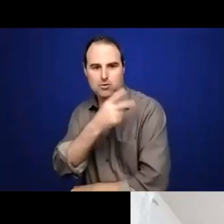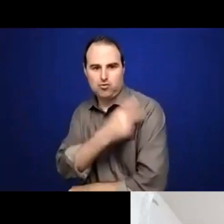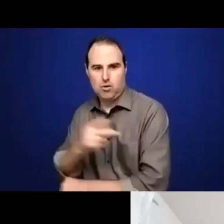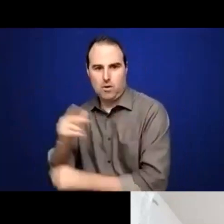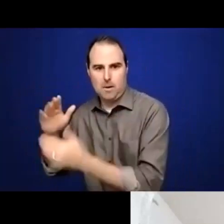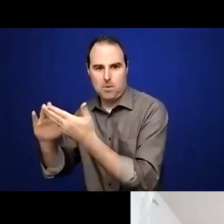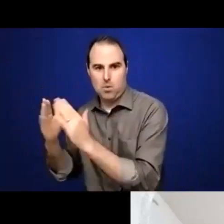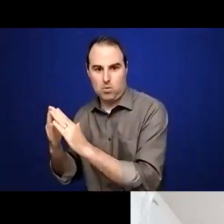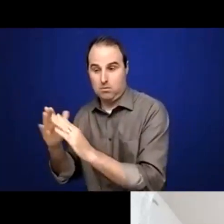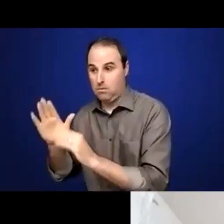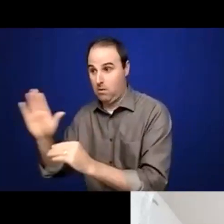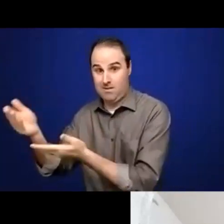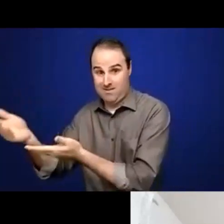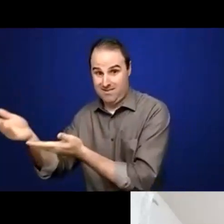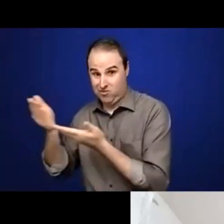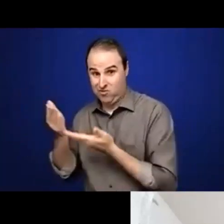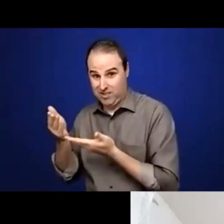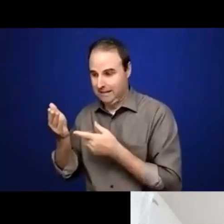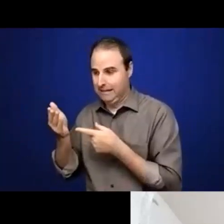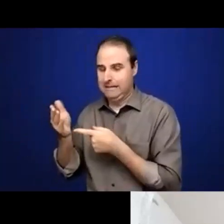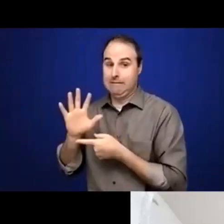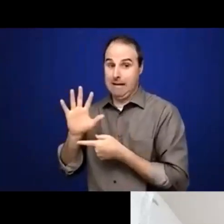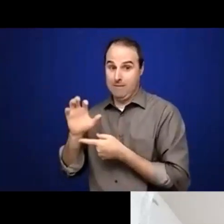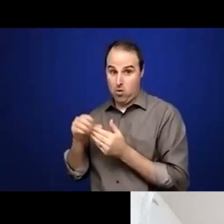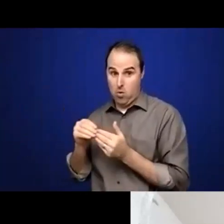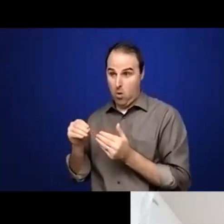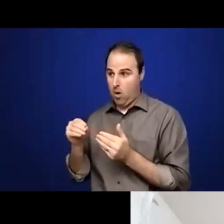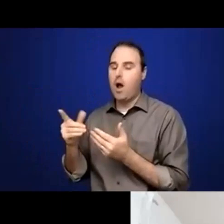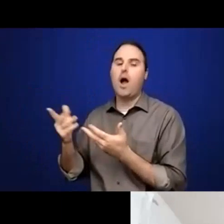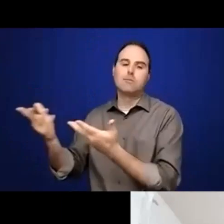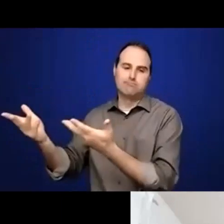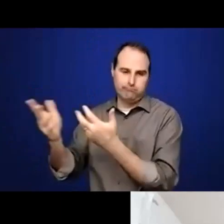went with the $500 for the year.